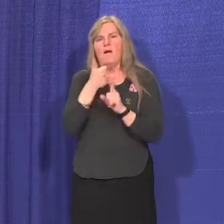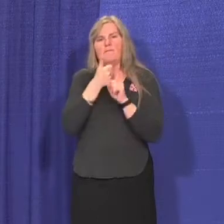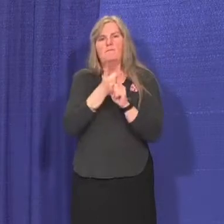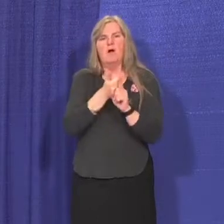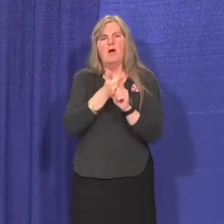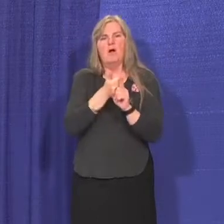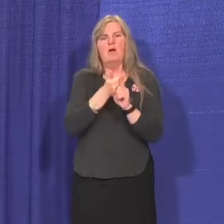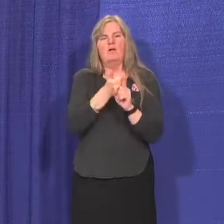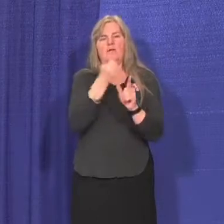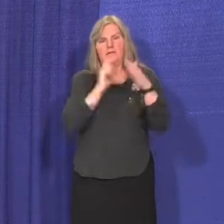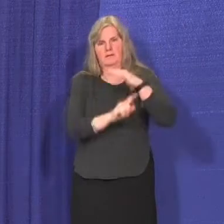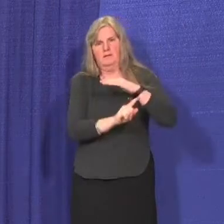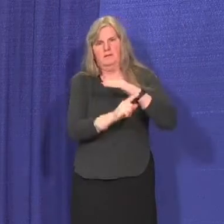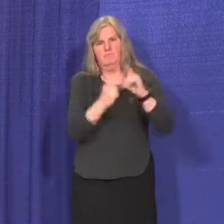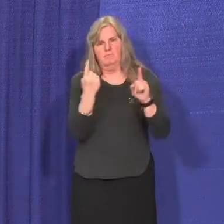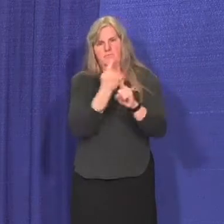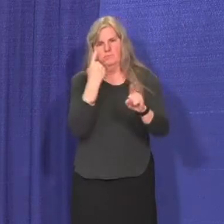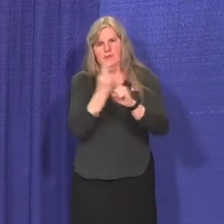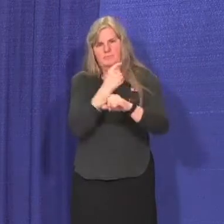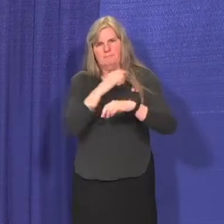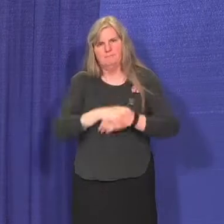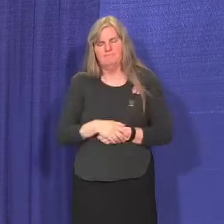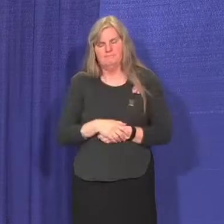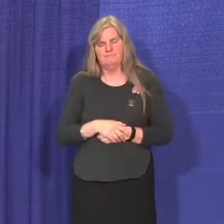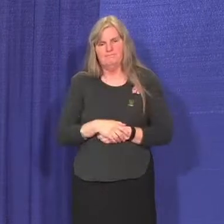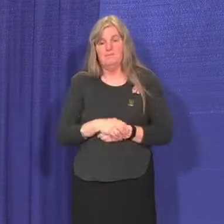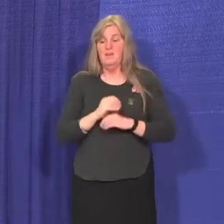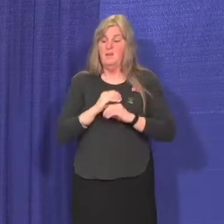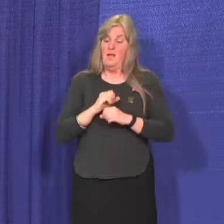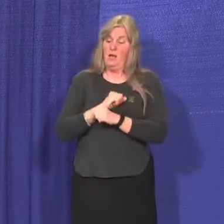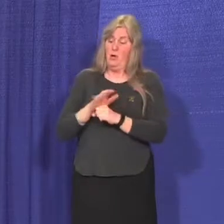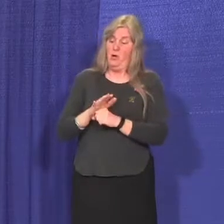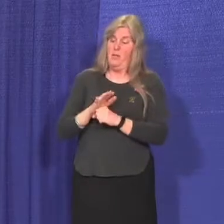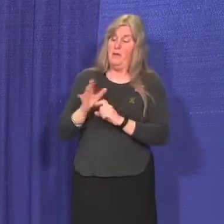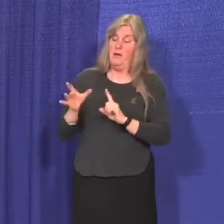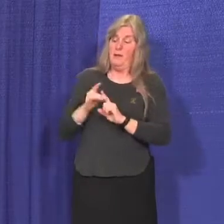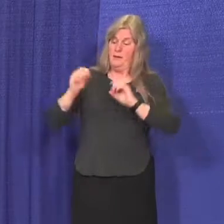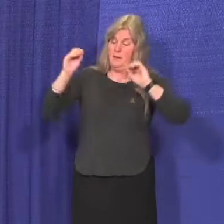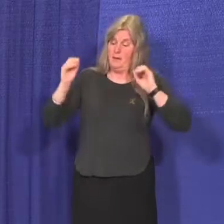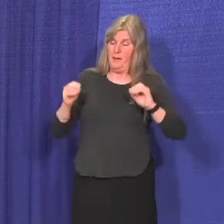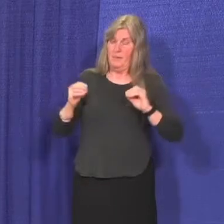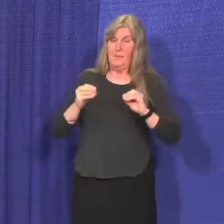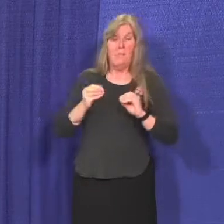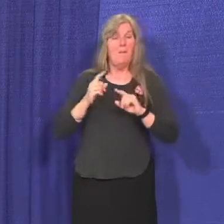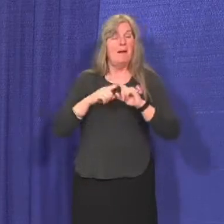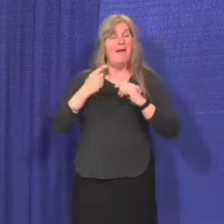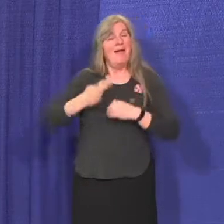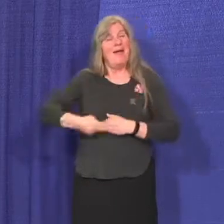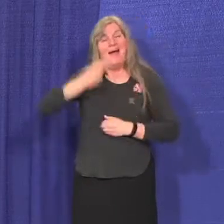Please continue to mask up and thank you for continuing your diligence.